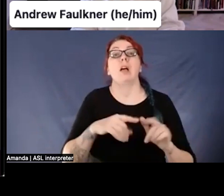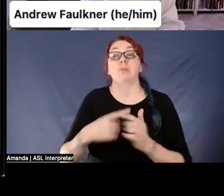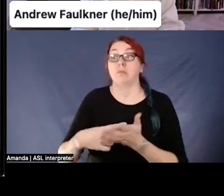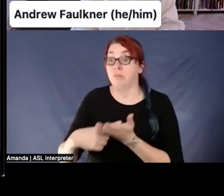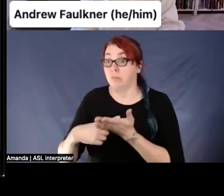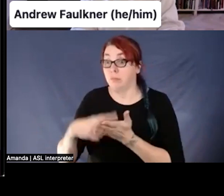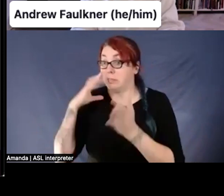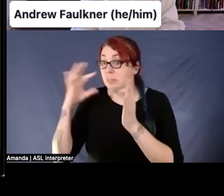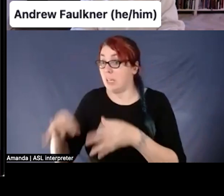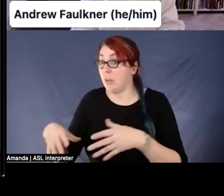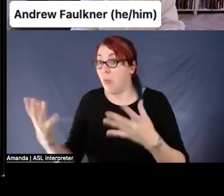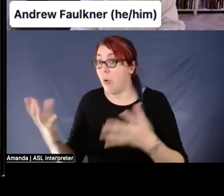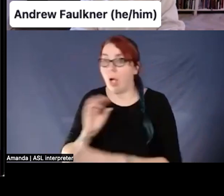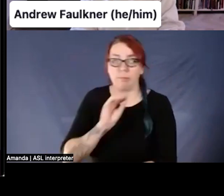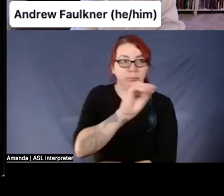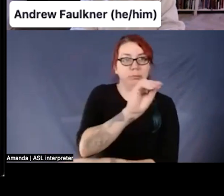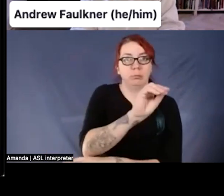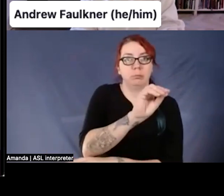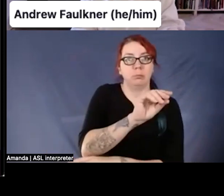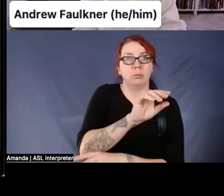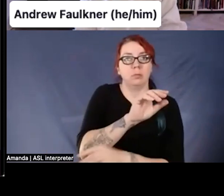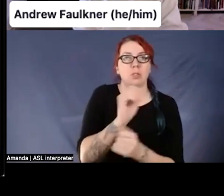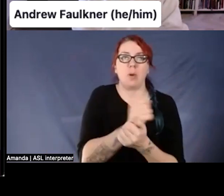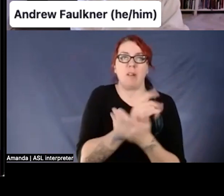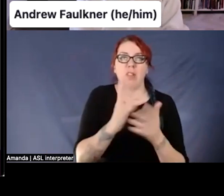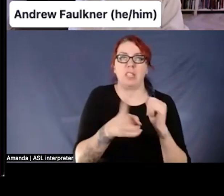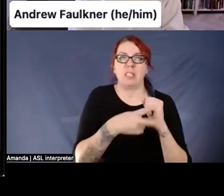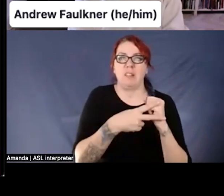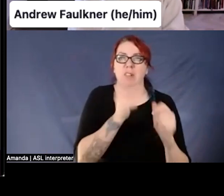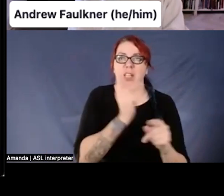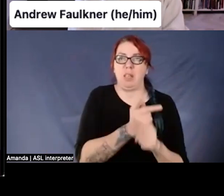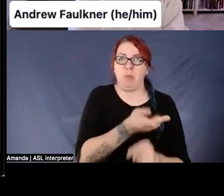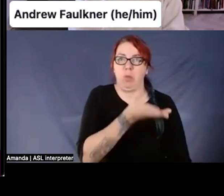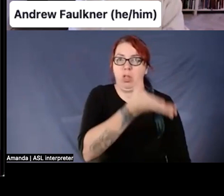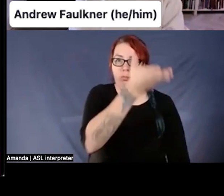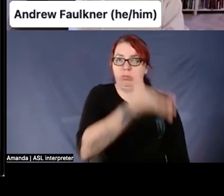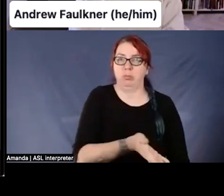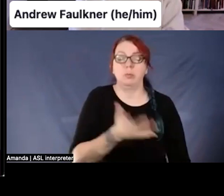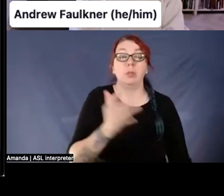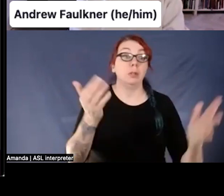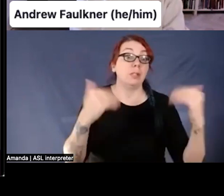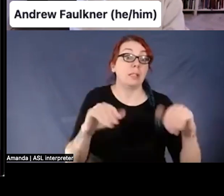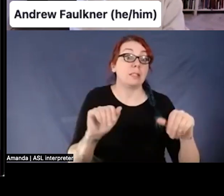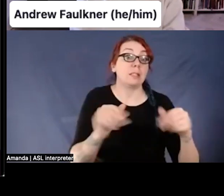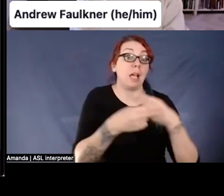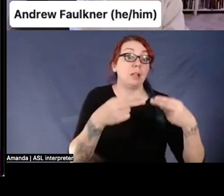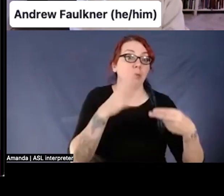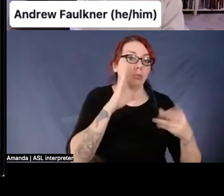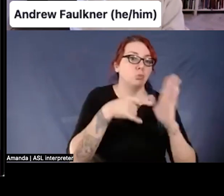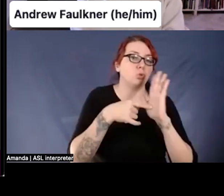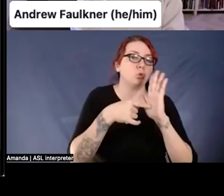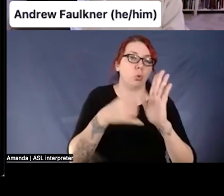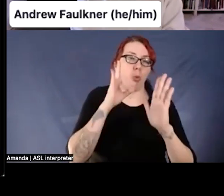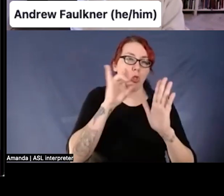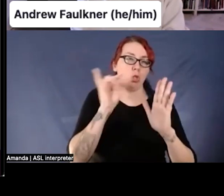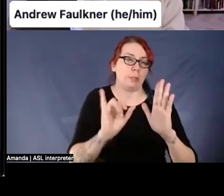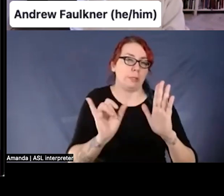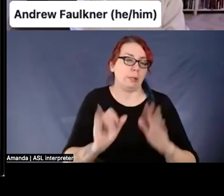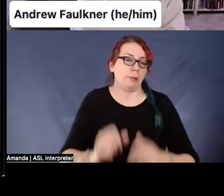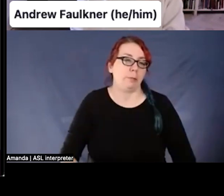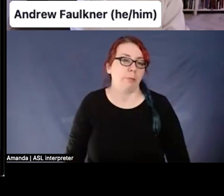online thing. I'll get you to go to the next slide just to show what it kind of looks like.